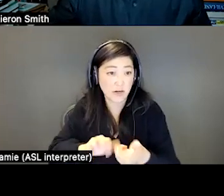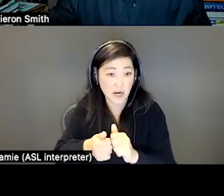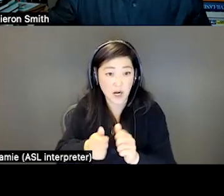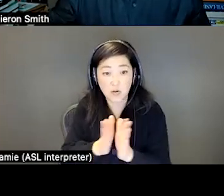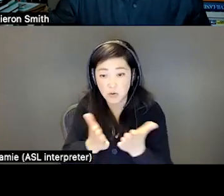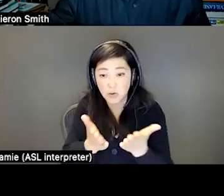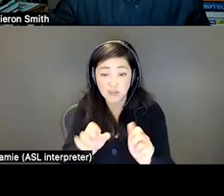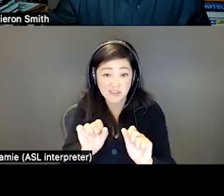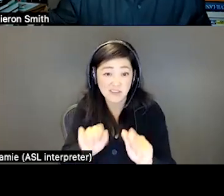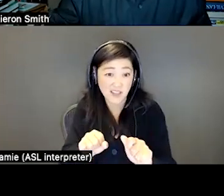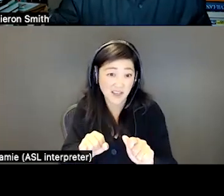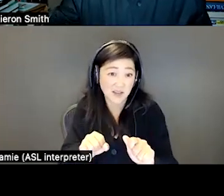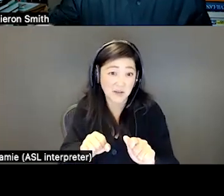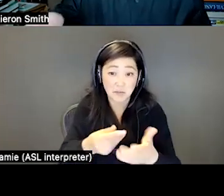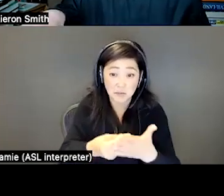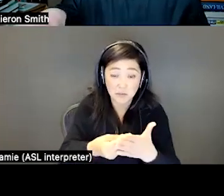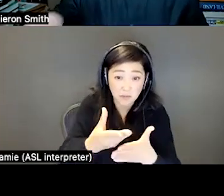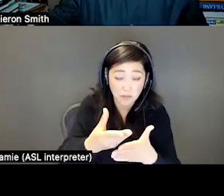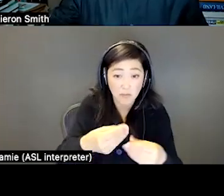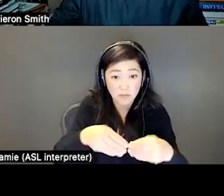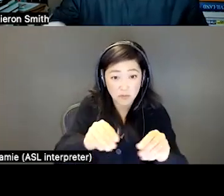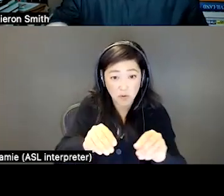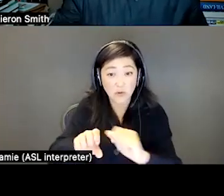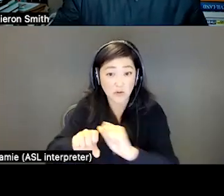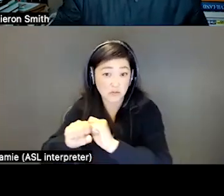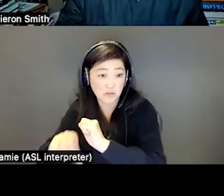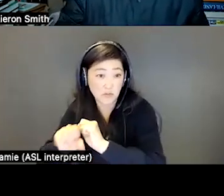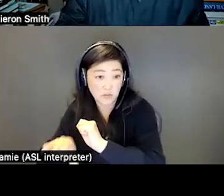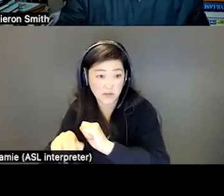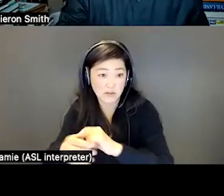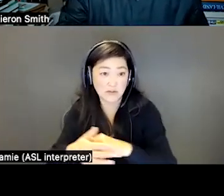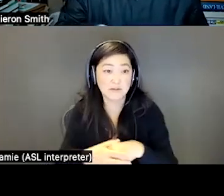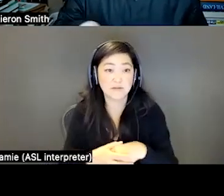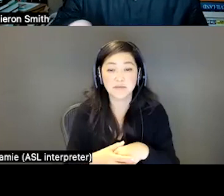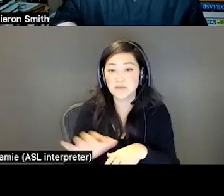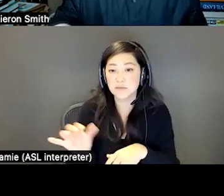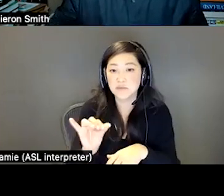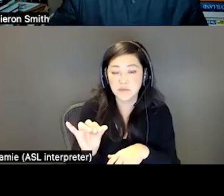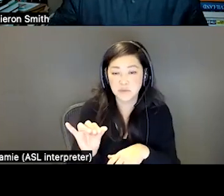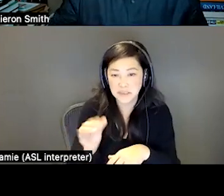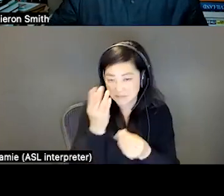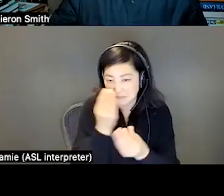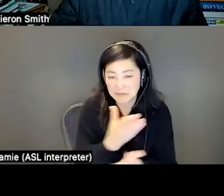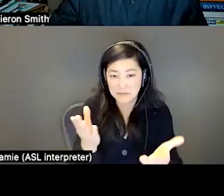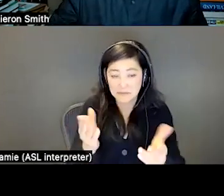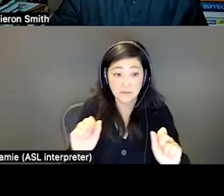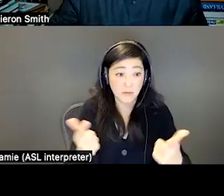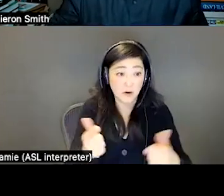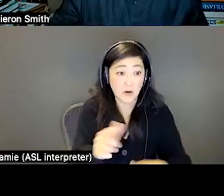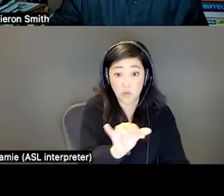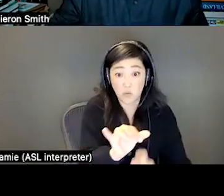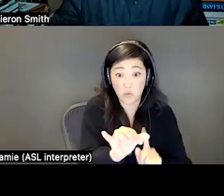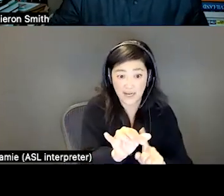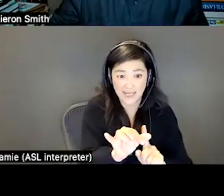And I said, "By the way, all Y codes," so all children's codes, "need at least